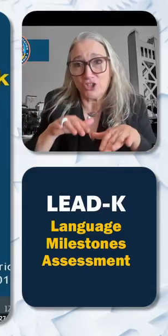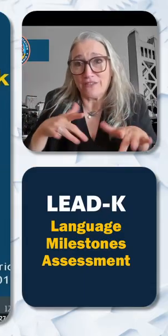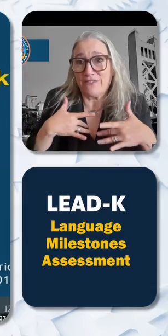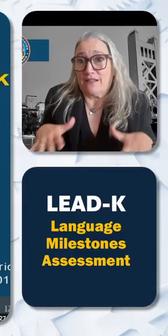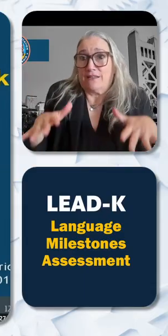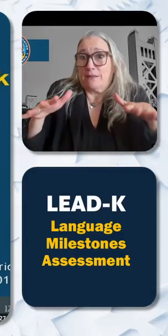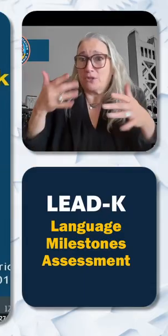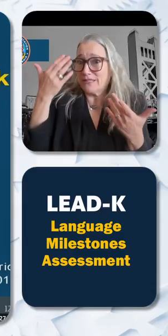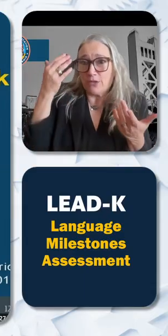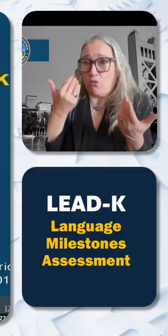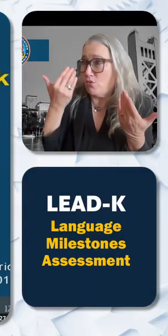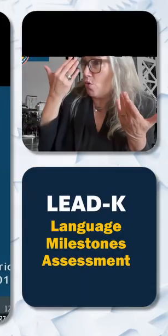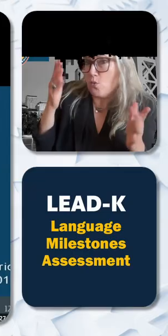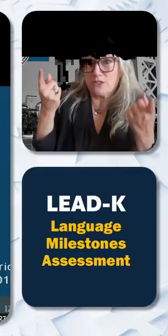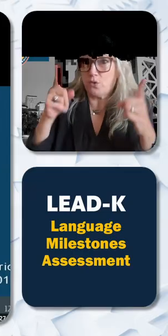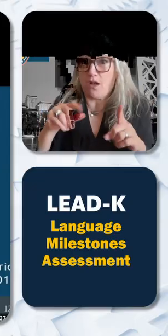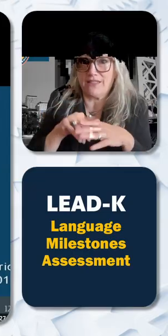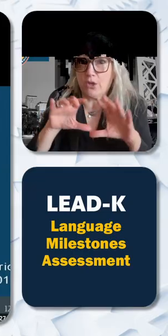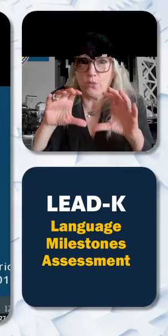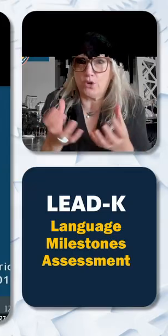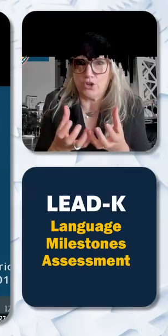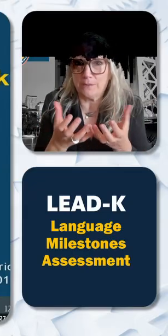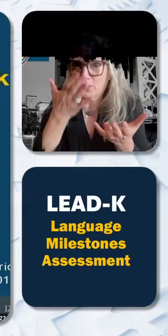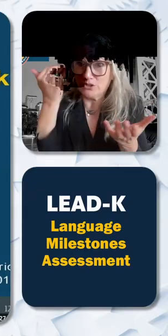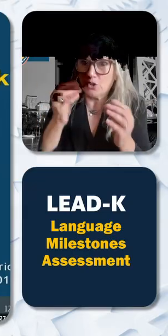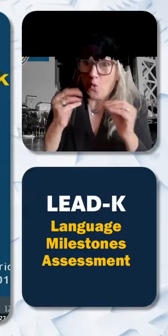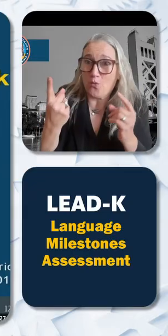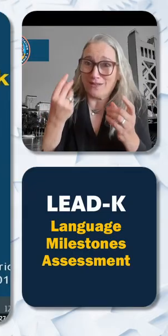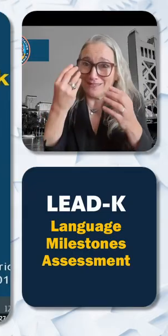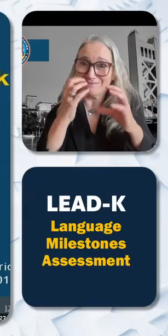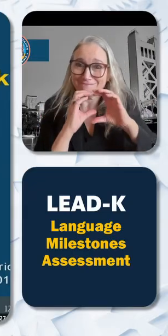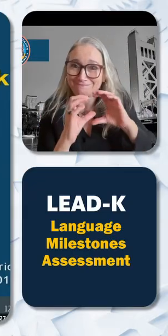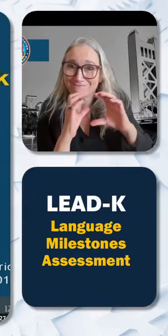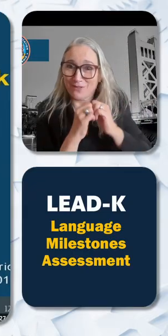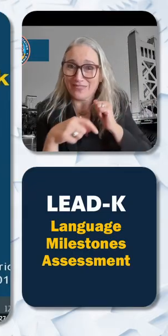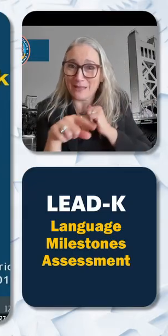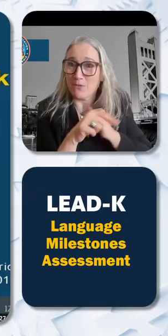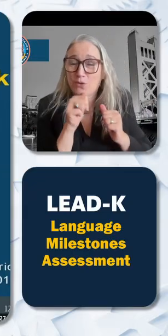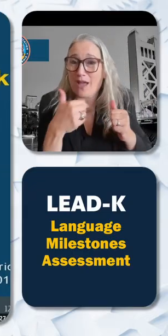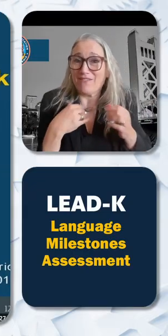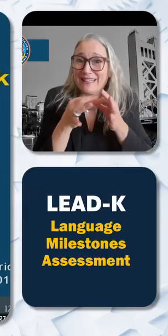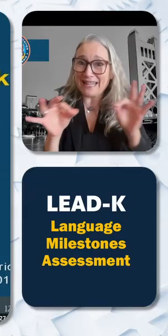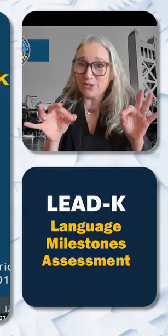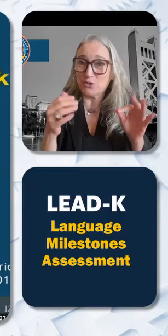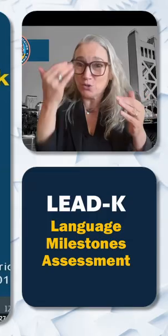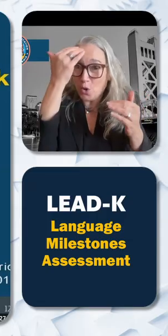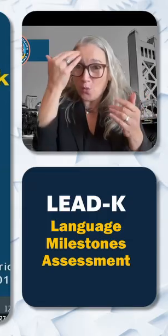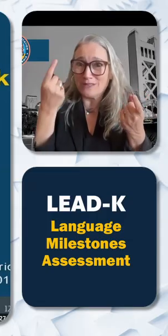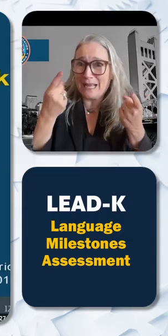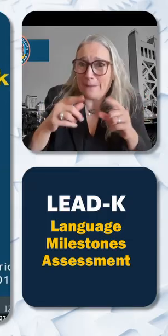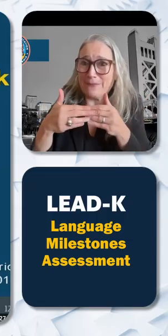Oftentimes, deaf children are anxious because they don't know what's going on in the world, because no one's telling them, no one's communicating with them,